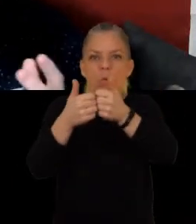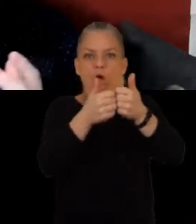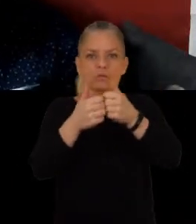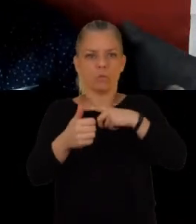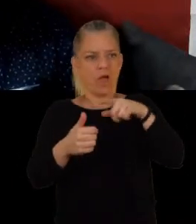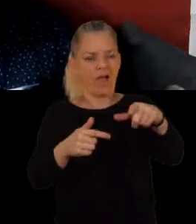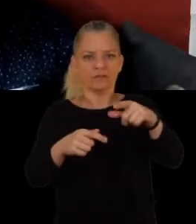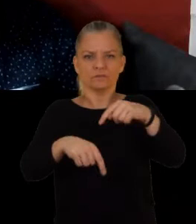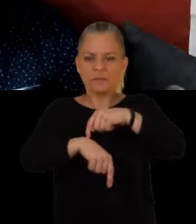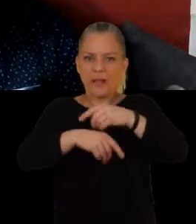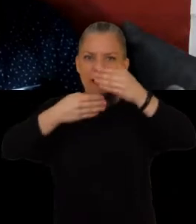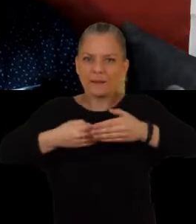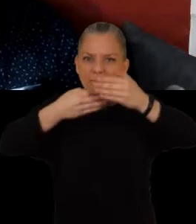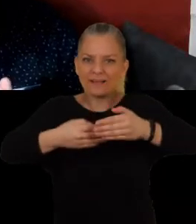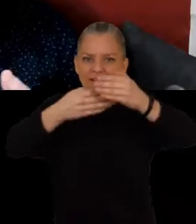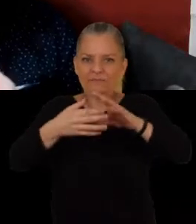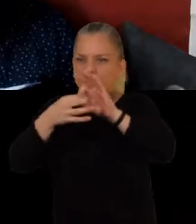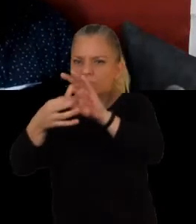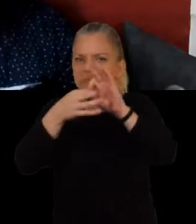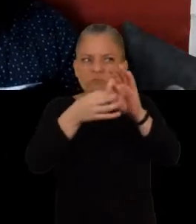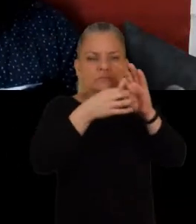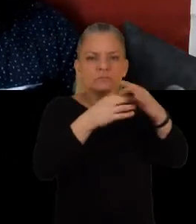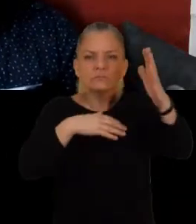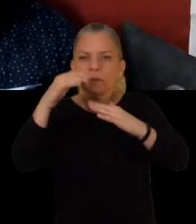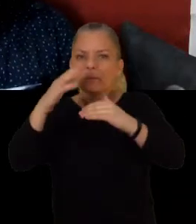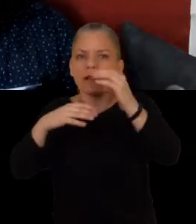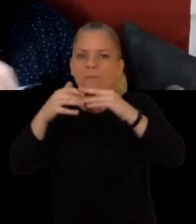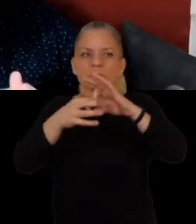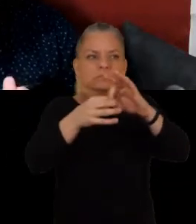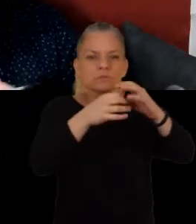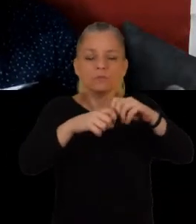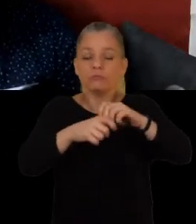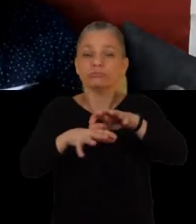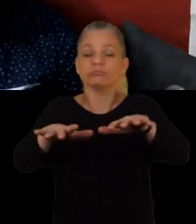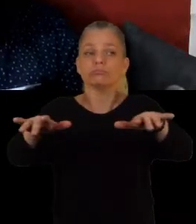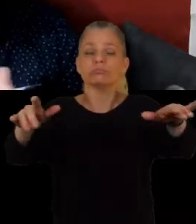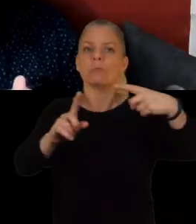peer support workers because it was timing and uh and the relationships we built and the kind of the